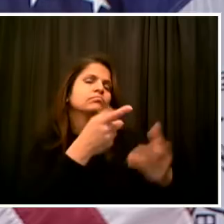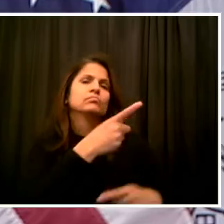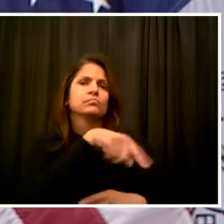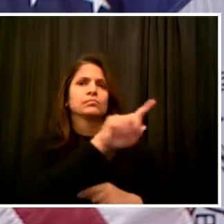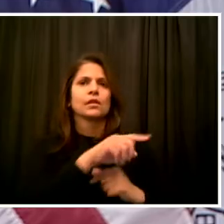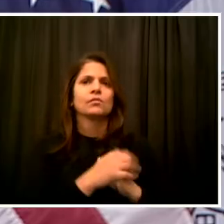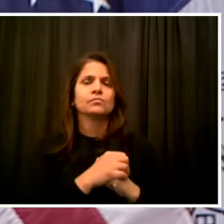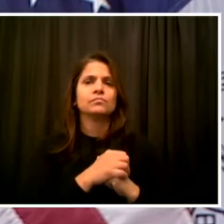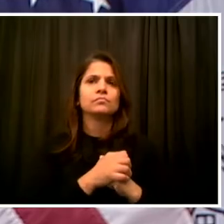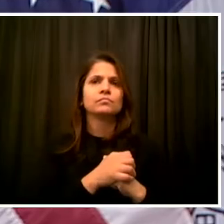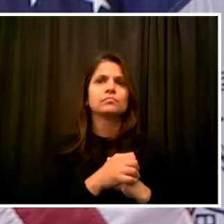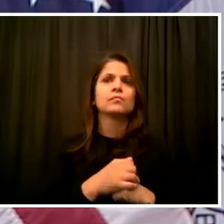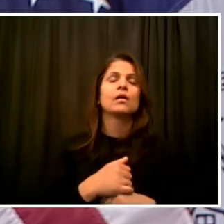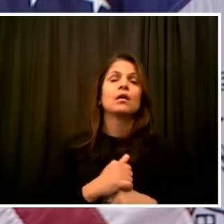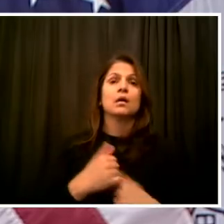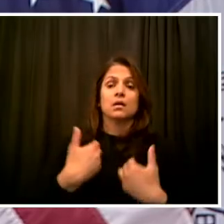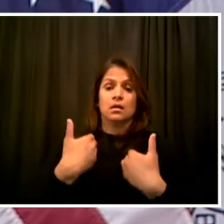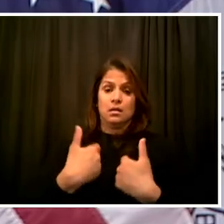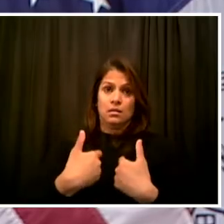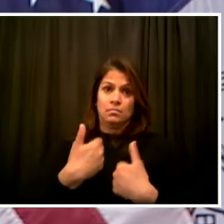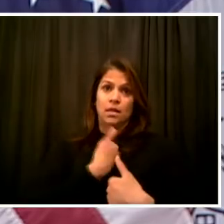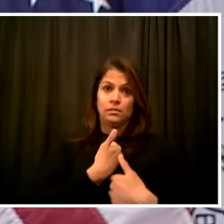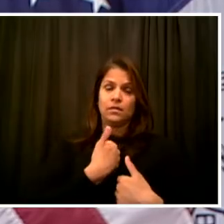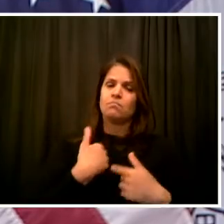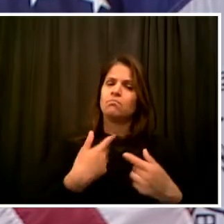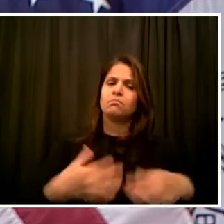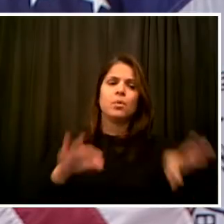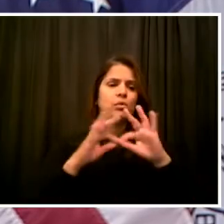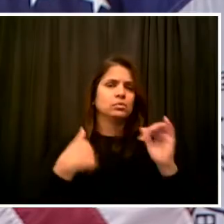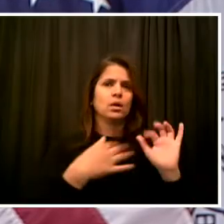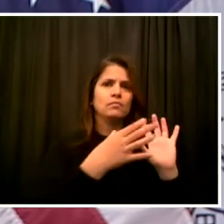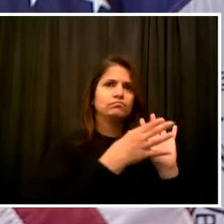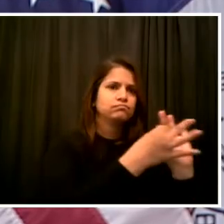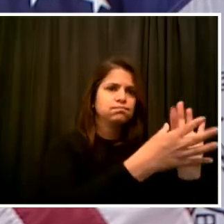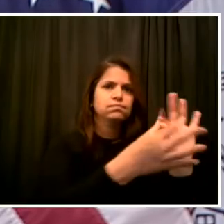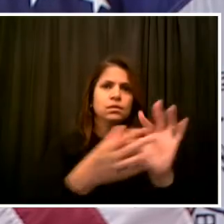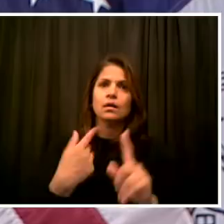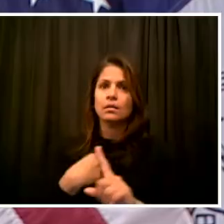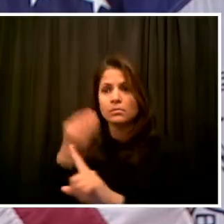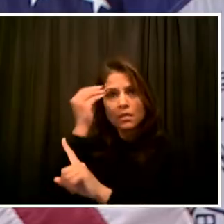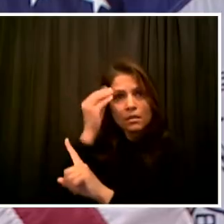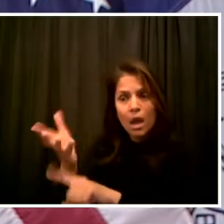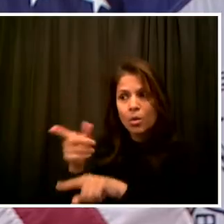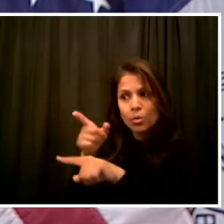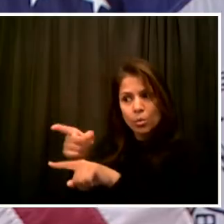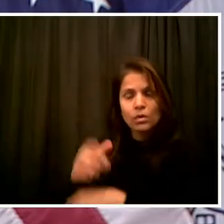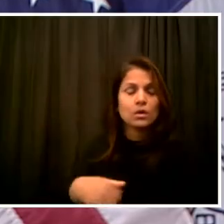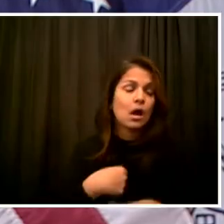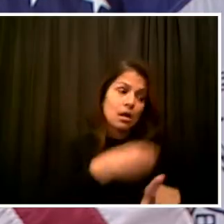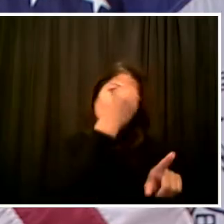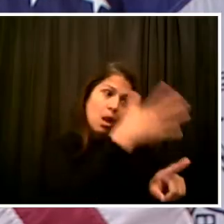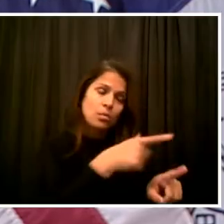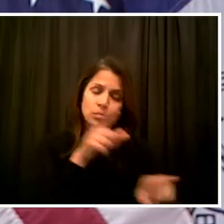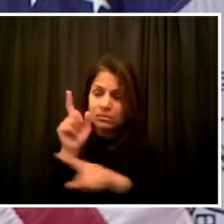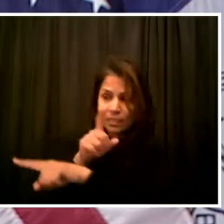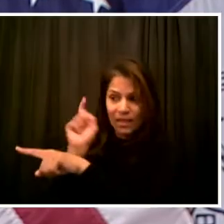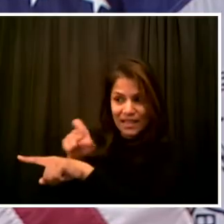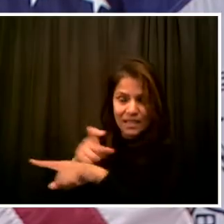SHAY, COMMISSIONER BARBO, CHIEF MONAHAN, OTHERS TO MAKE SURE THAT HAPPEN.